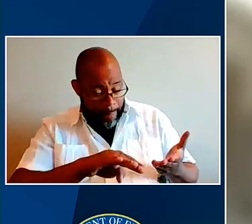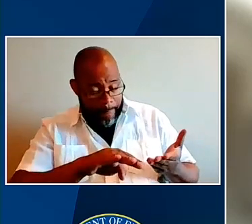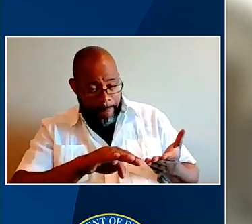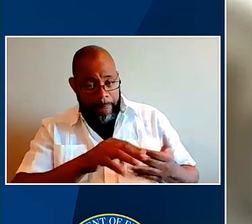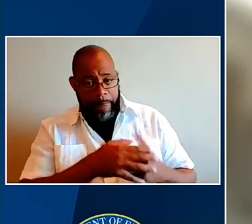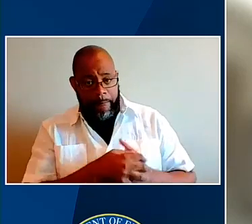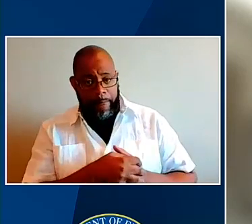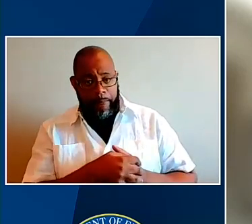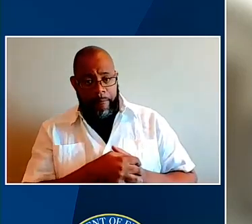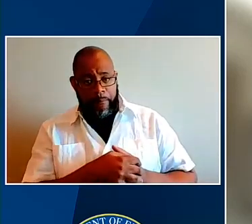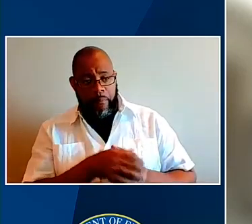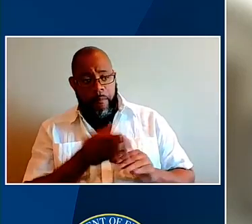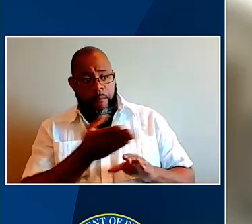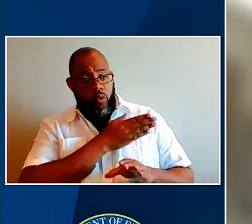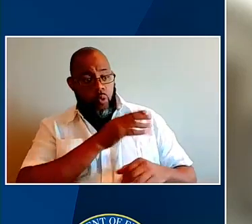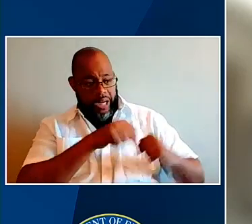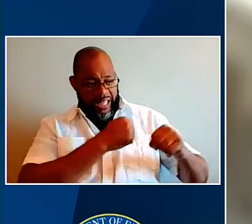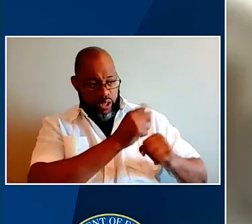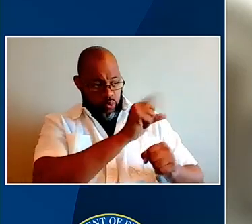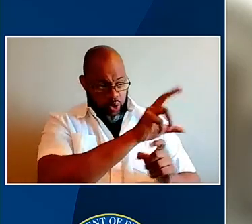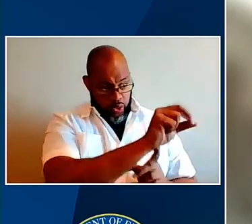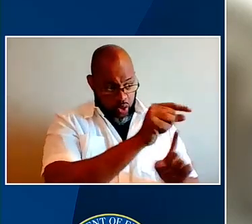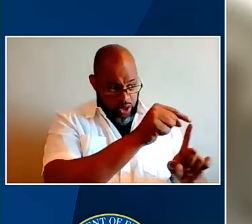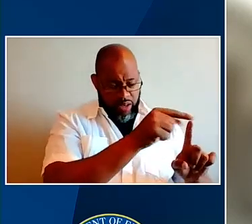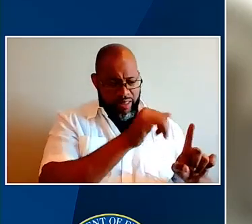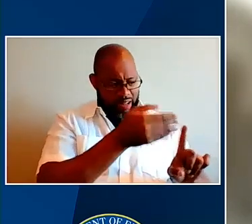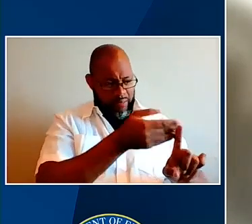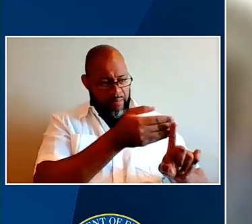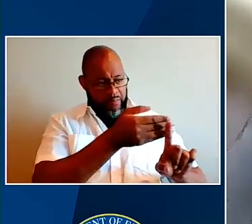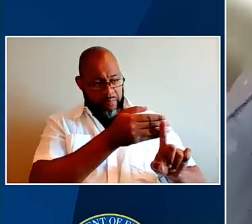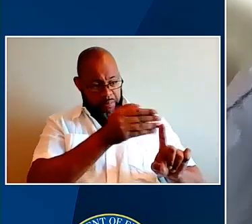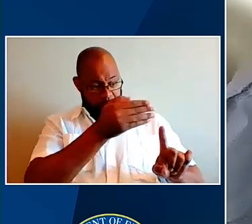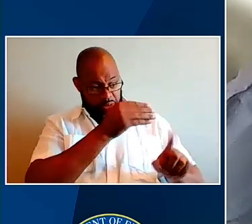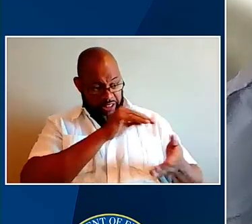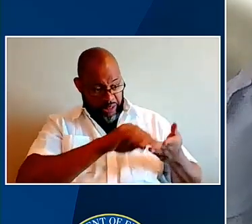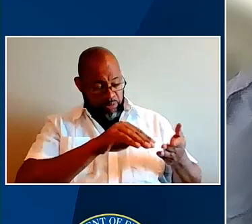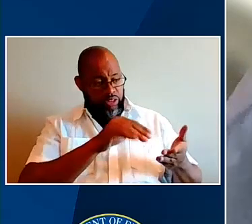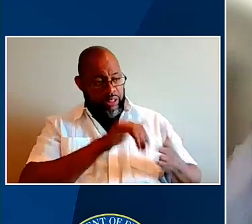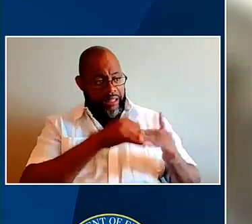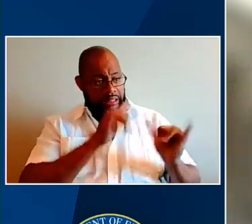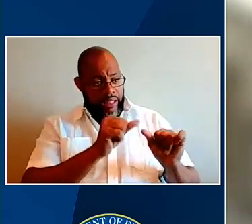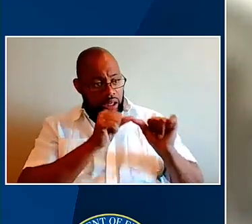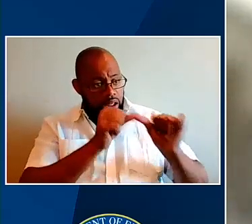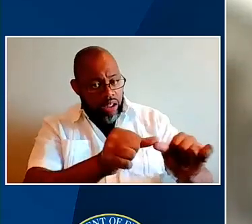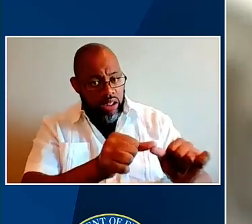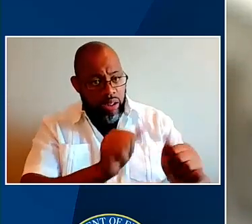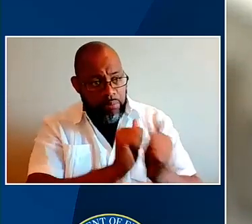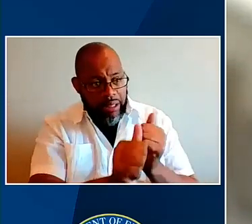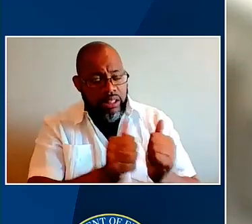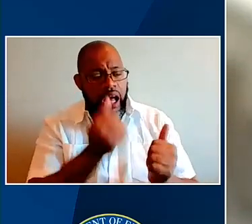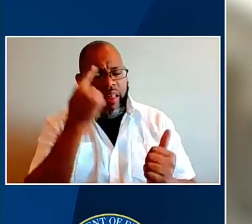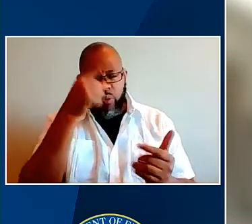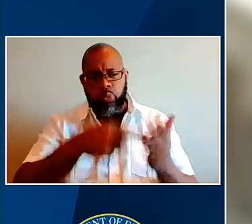prior to 2030 that the exemption is still good? I think what you just said seems to